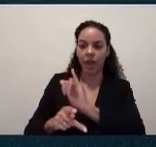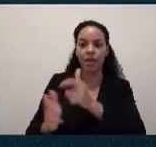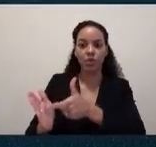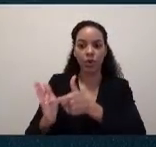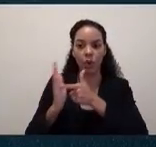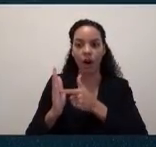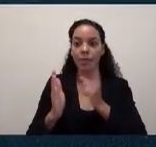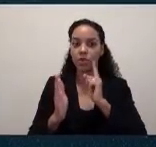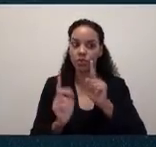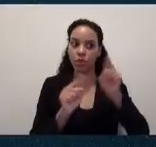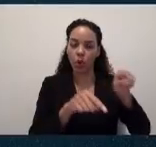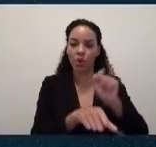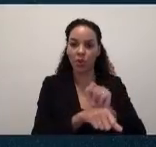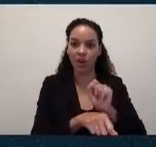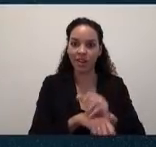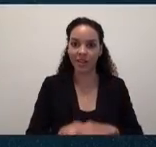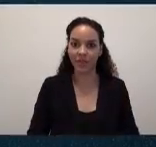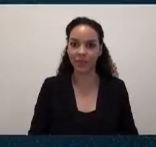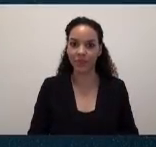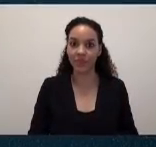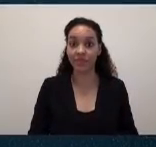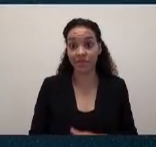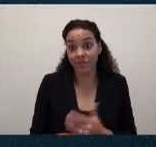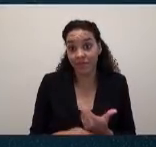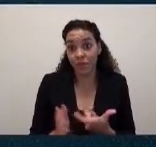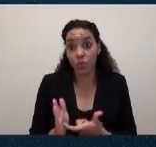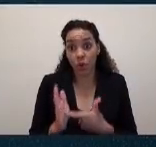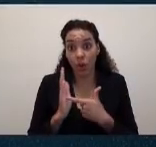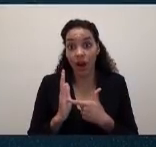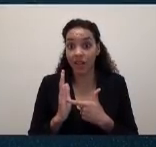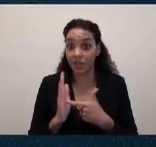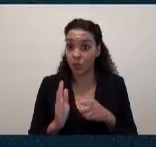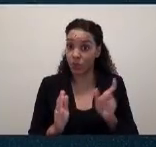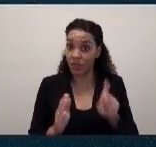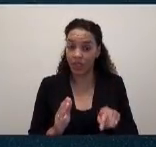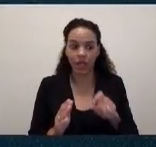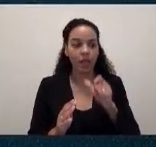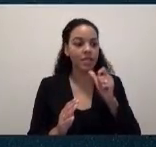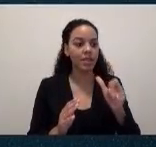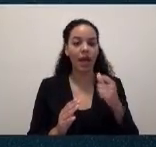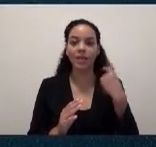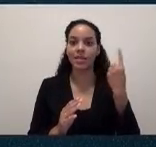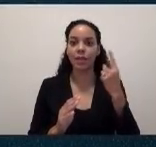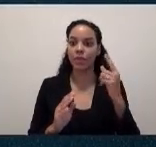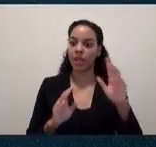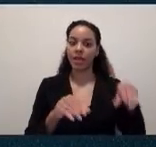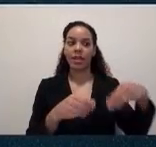It's a prerequisite. It's not a given, sadly, but it is absolutely necessary.